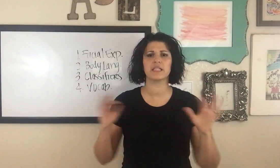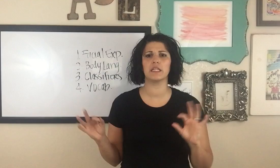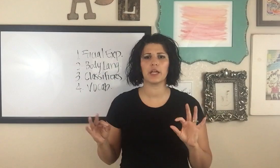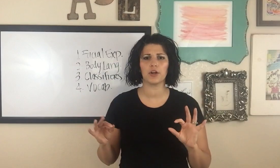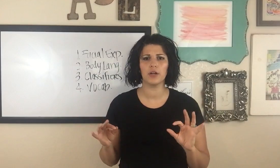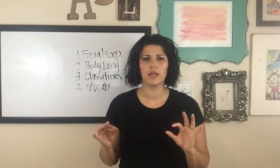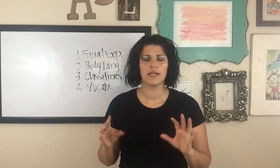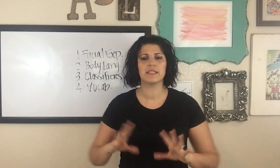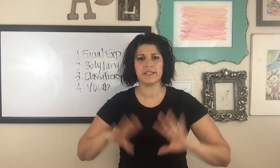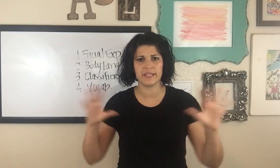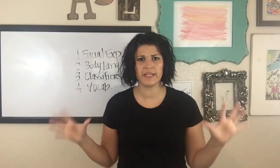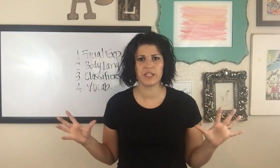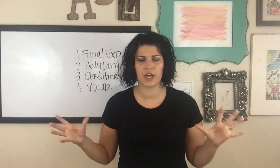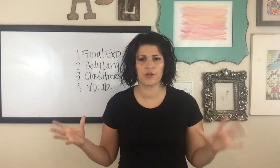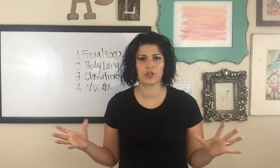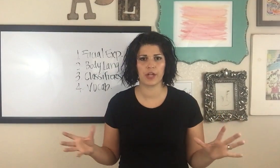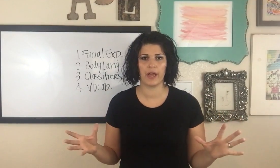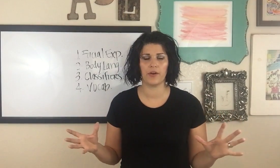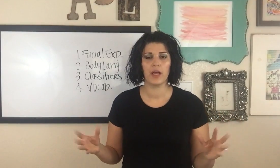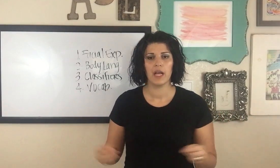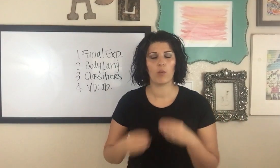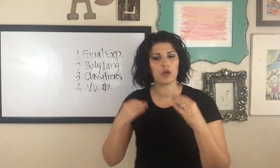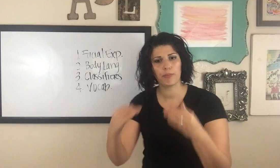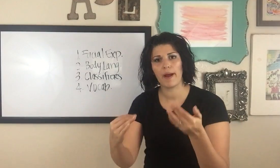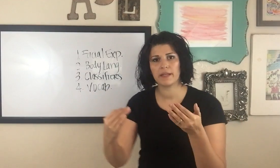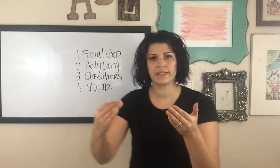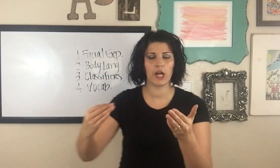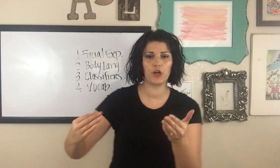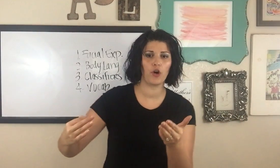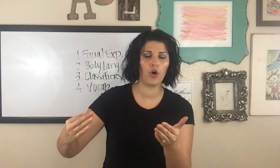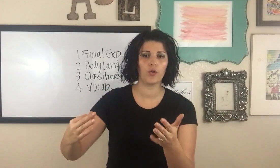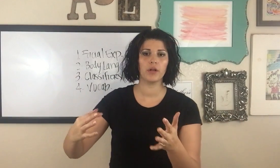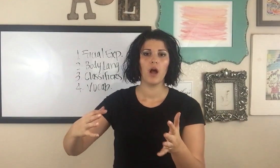this clear? Is this easy to understand? And when you're practicing on your own,